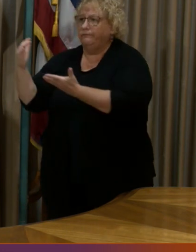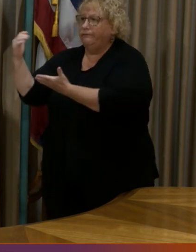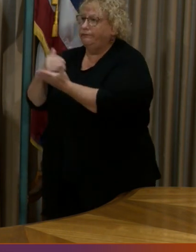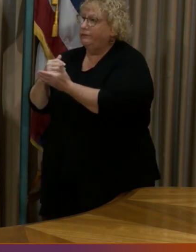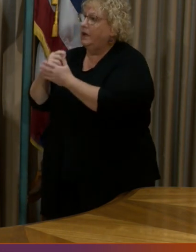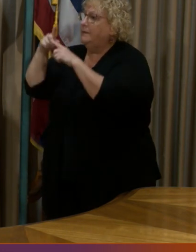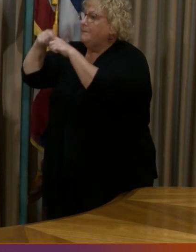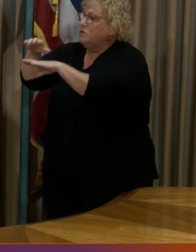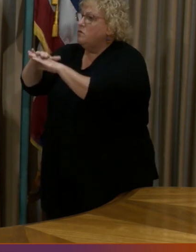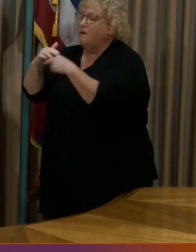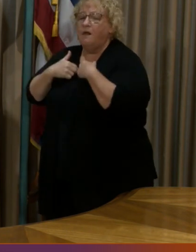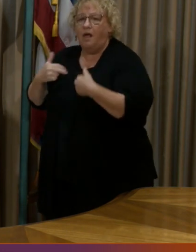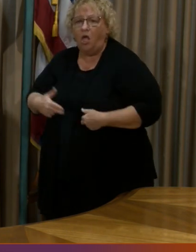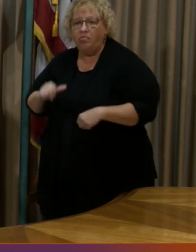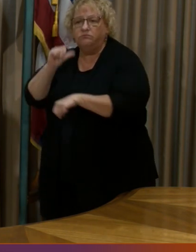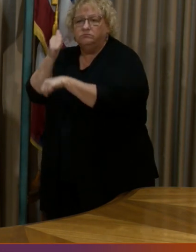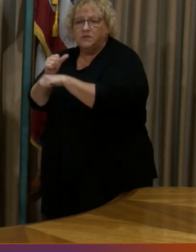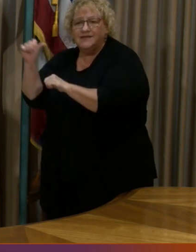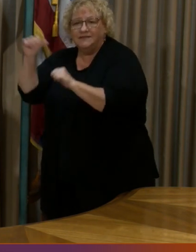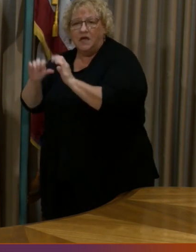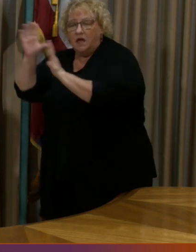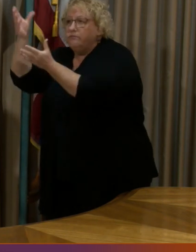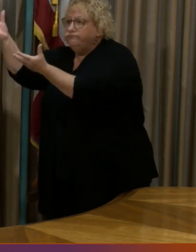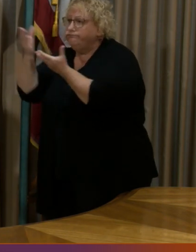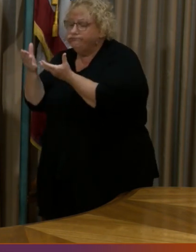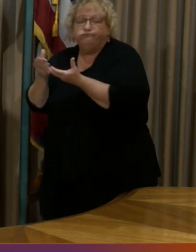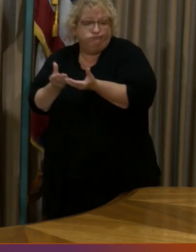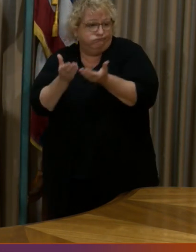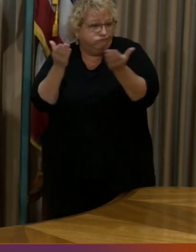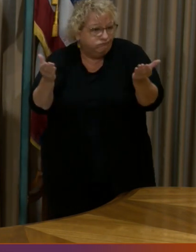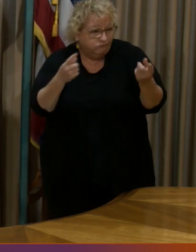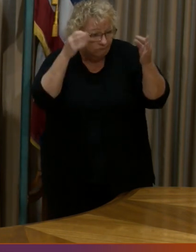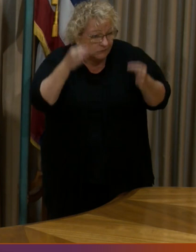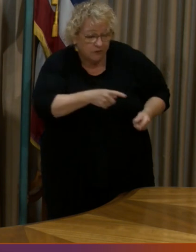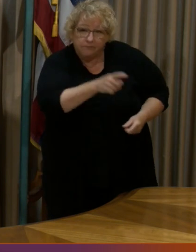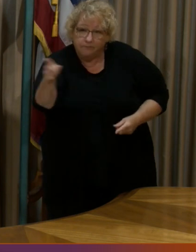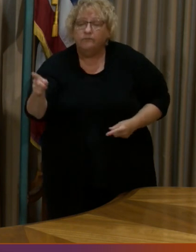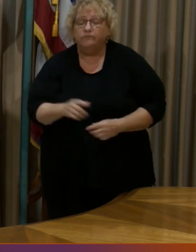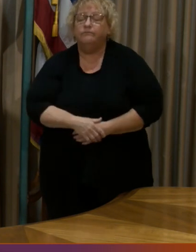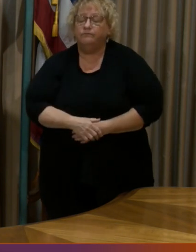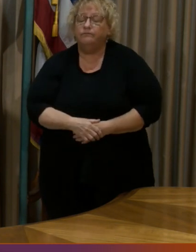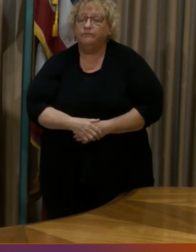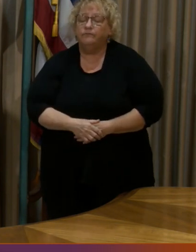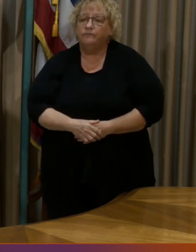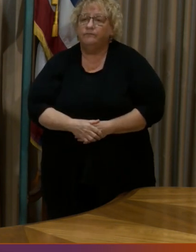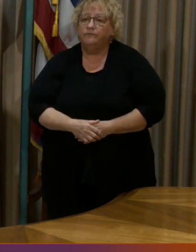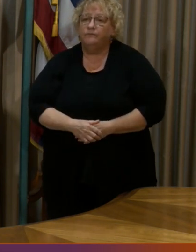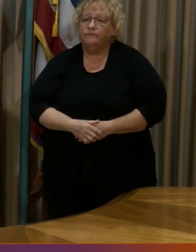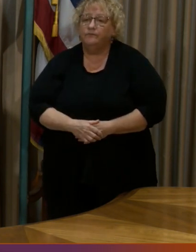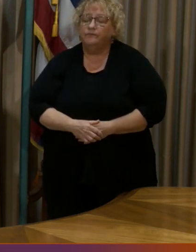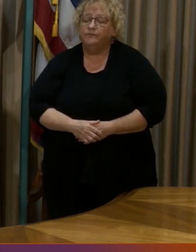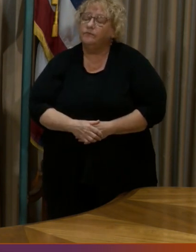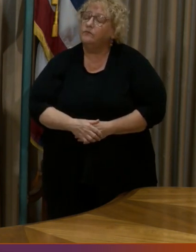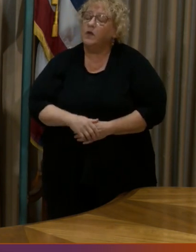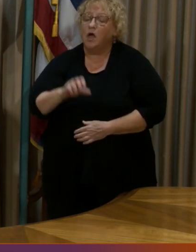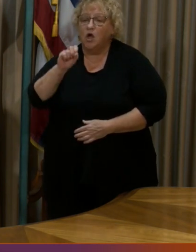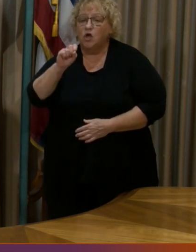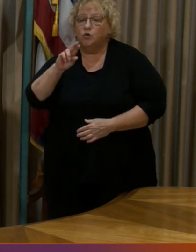AROUND DECISIONS, BUT WE ARE COMMITTED TO IS USING THE HEALTH DATA AND MAKING THE BEST DECISIONS POSSIBLE IN PARTNERSHIP WITH OUR HEALTH